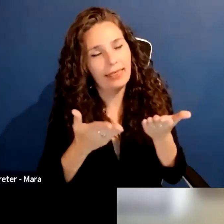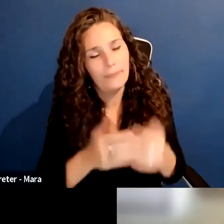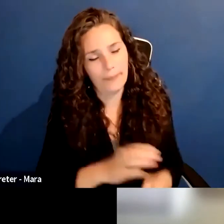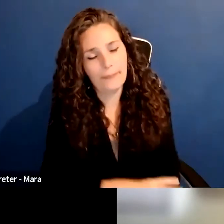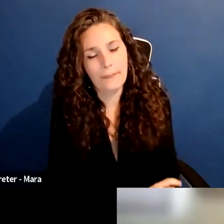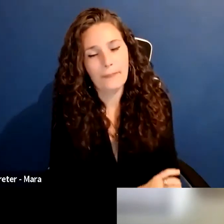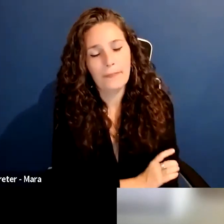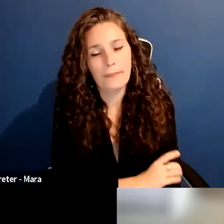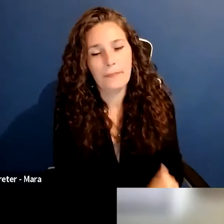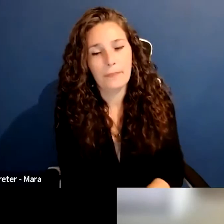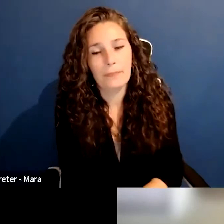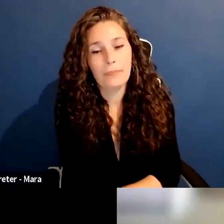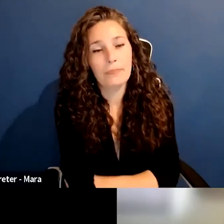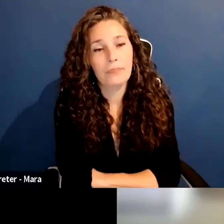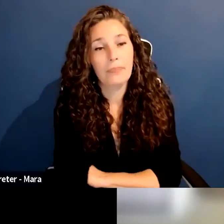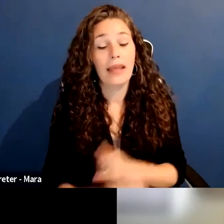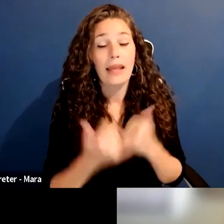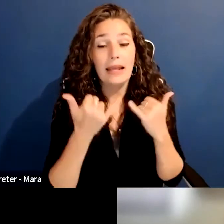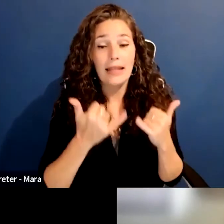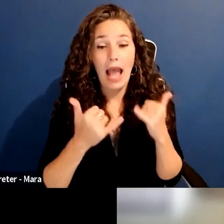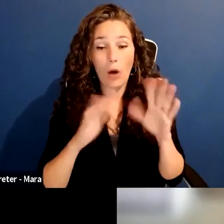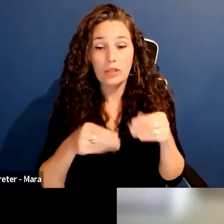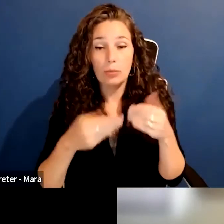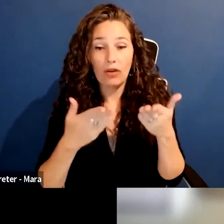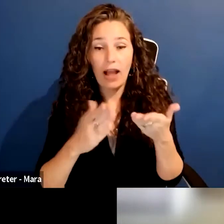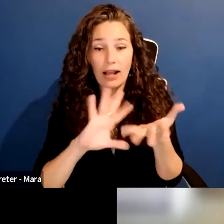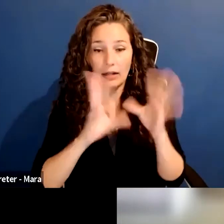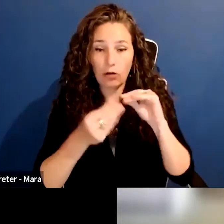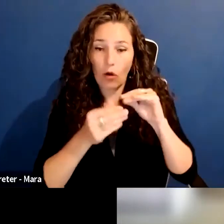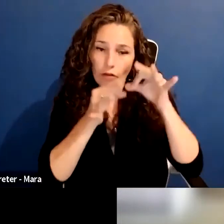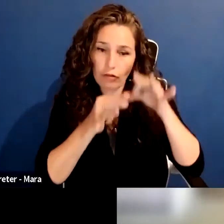And now, to provide an overview, please welcome